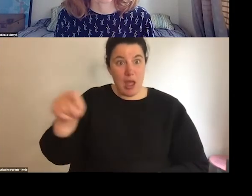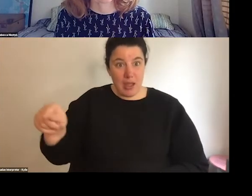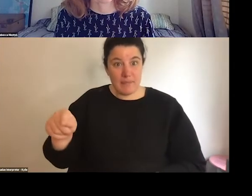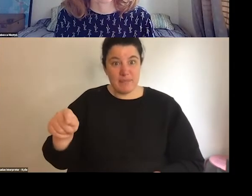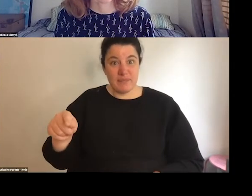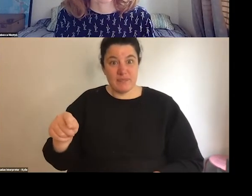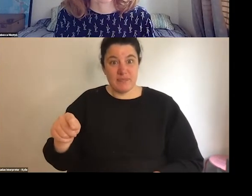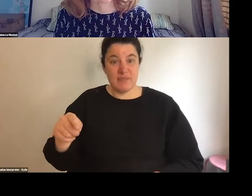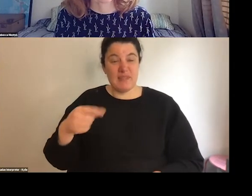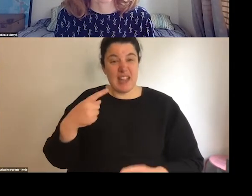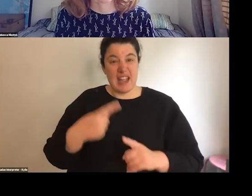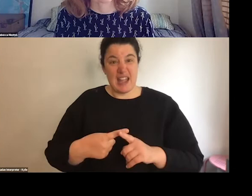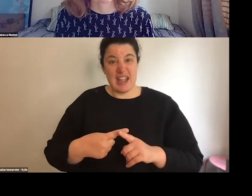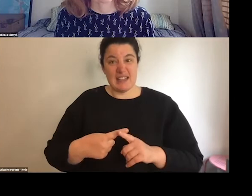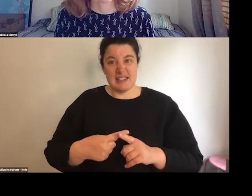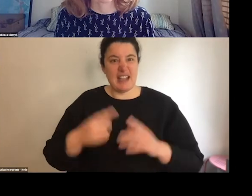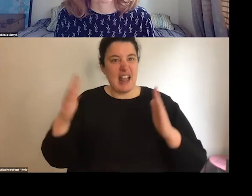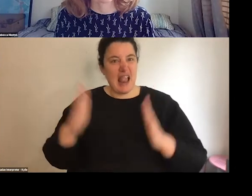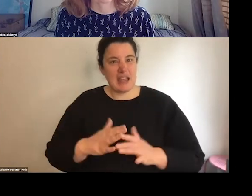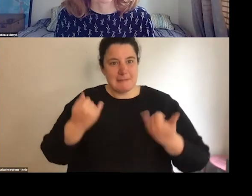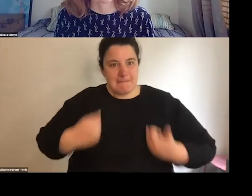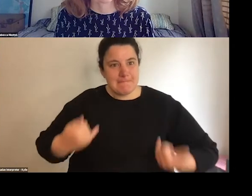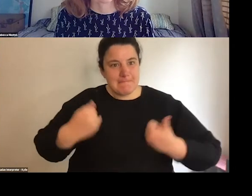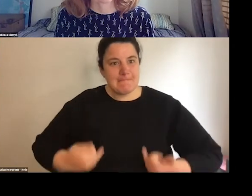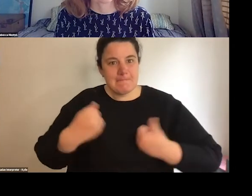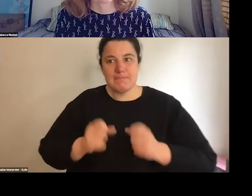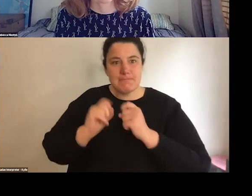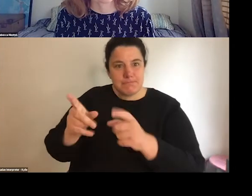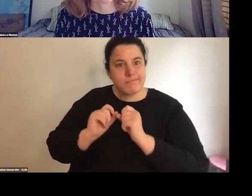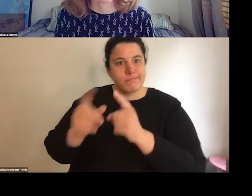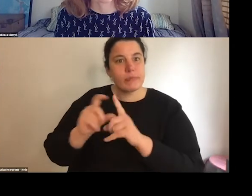less clinical medical treatments over their life compared to their peers.